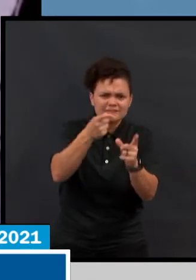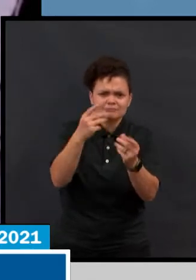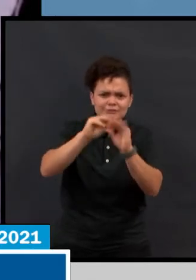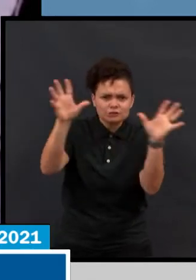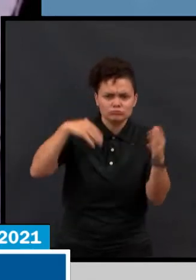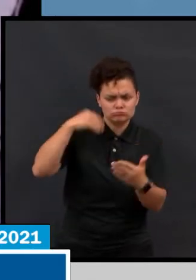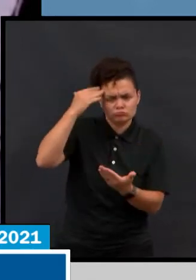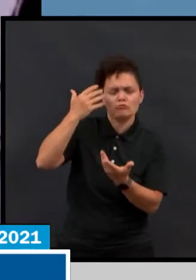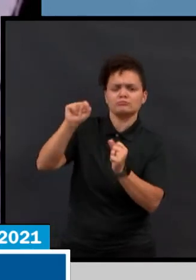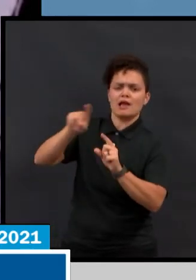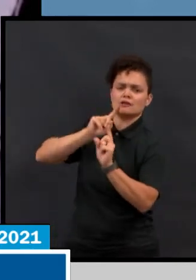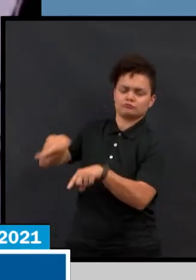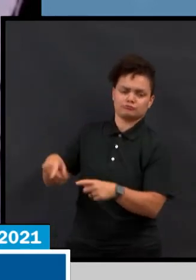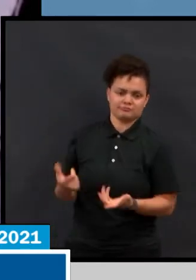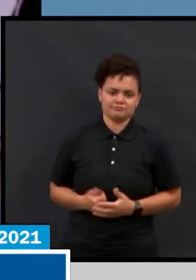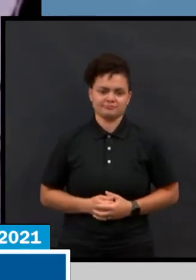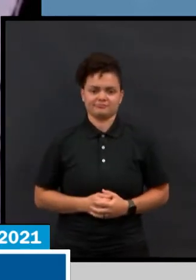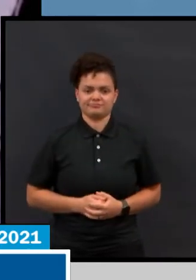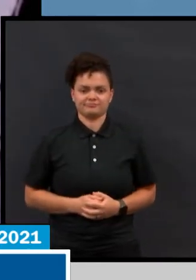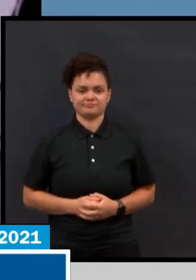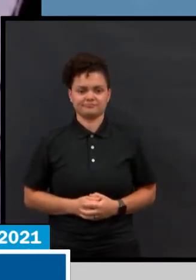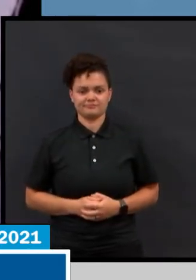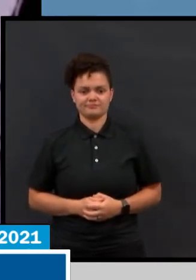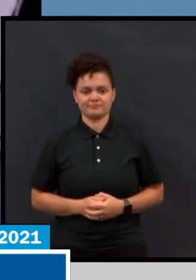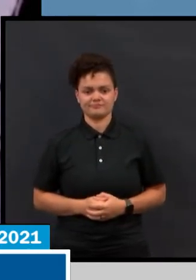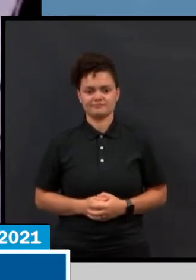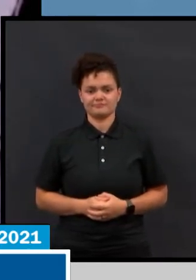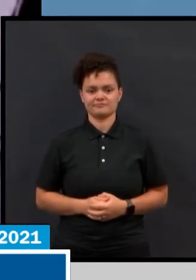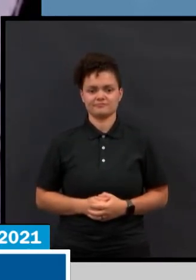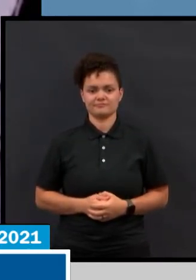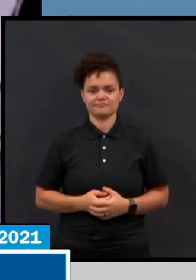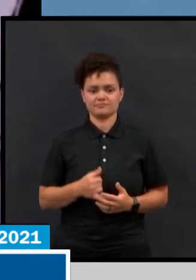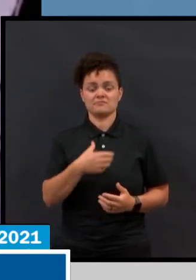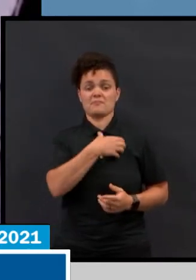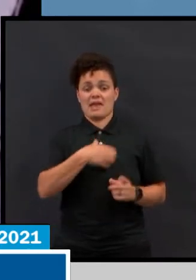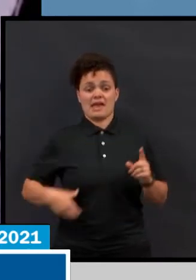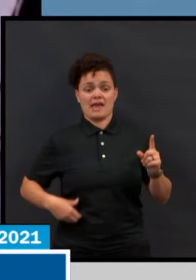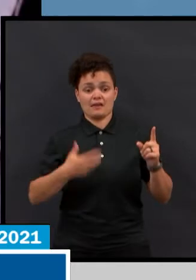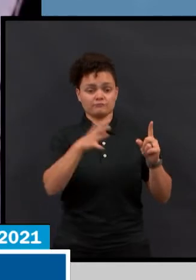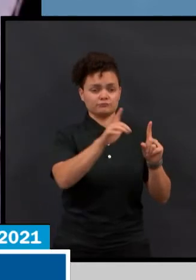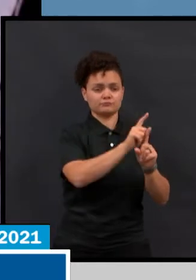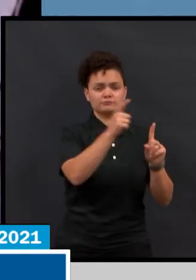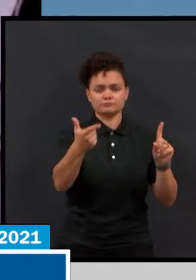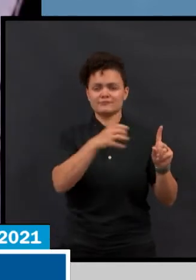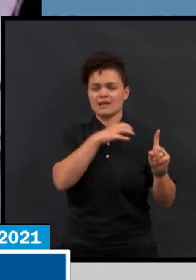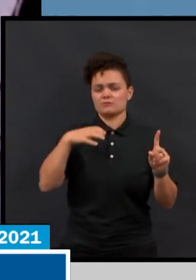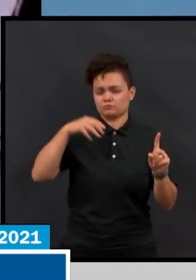the mayor following the mayor councilman herndon will introduce an educational hero video